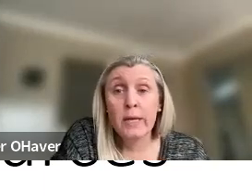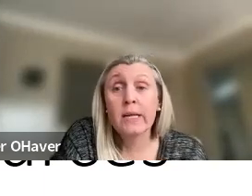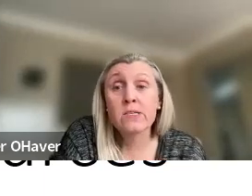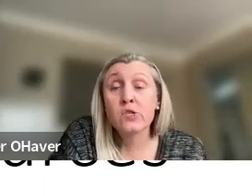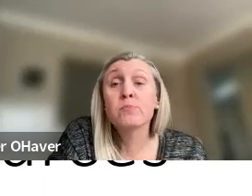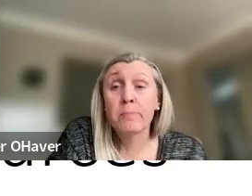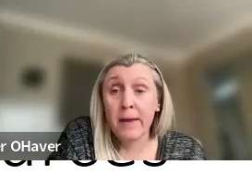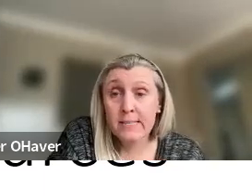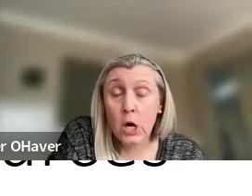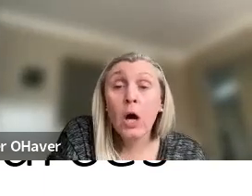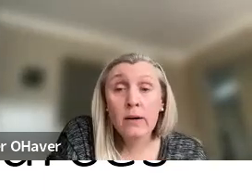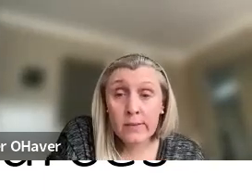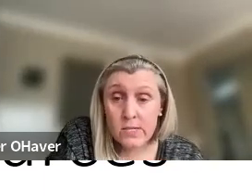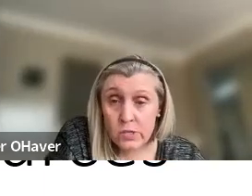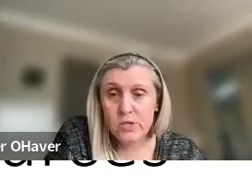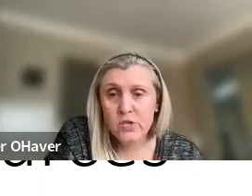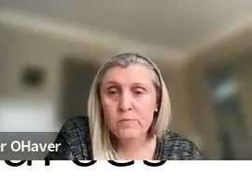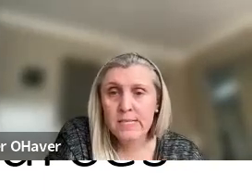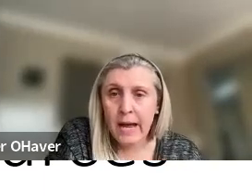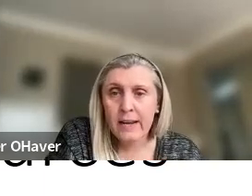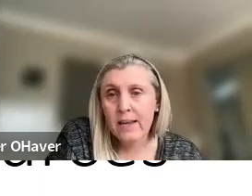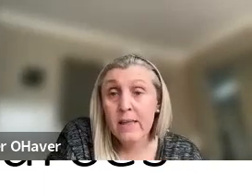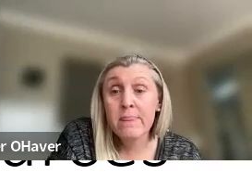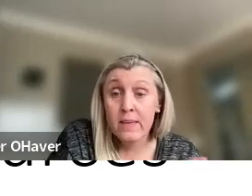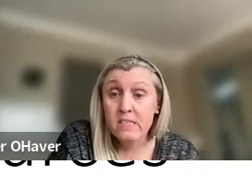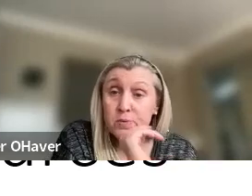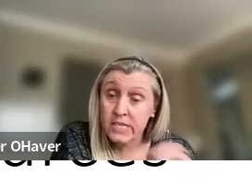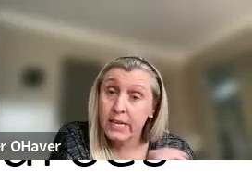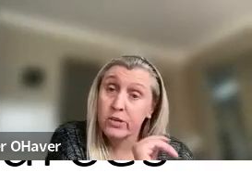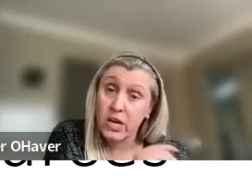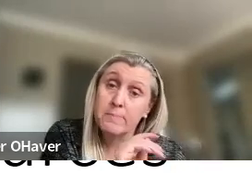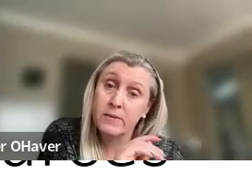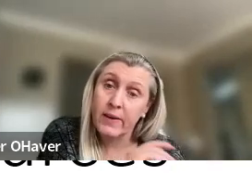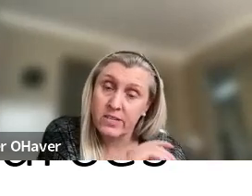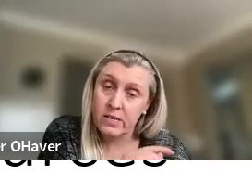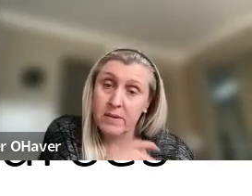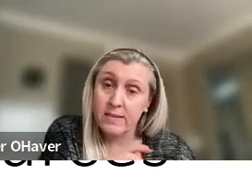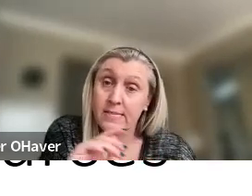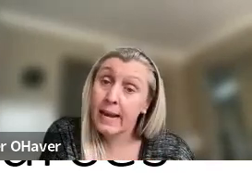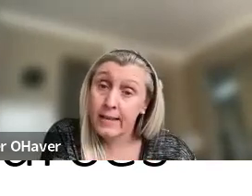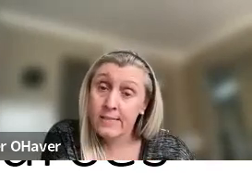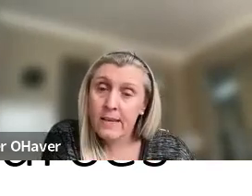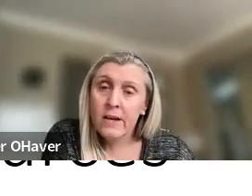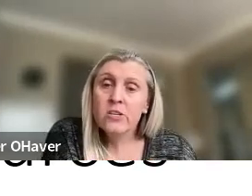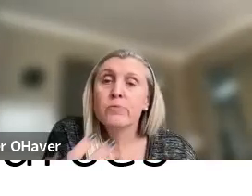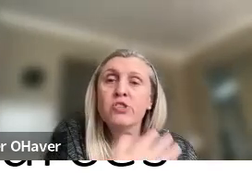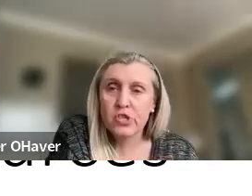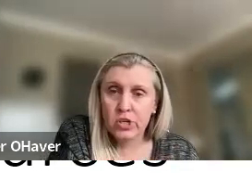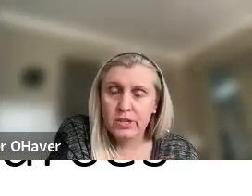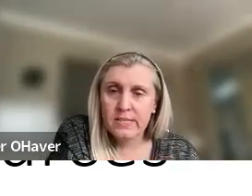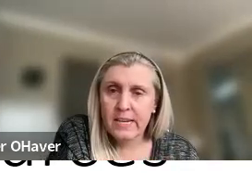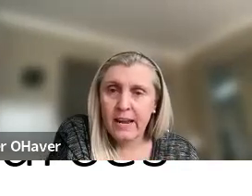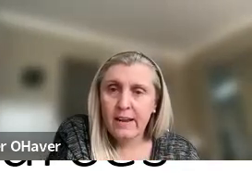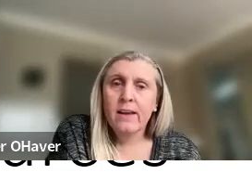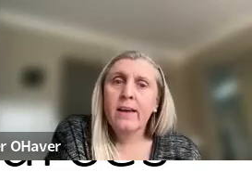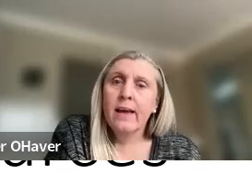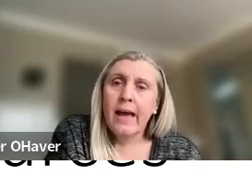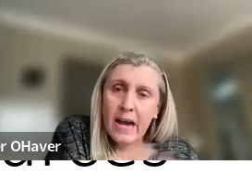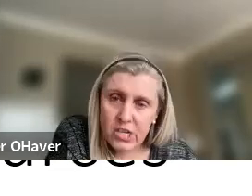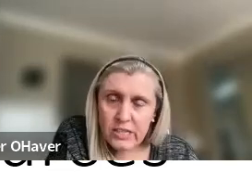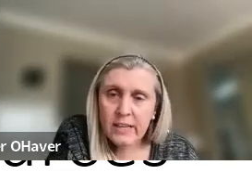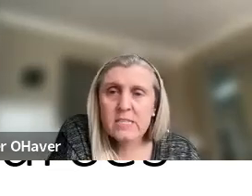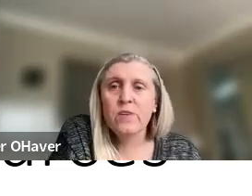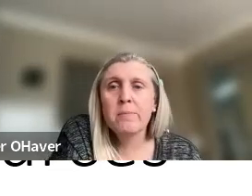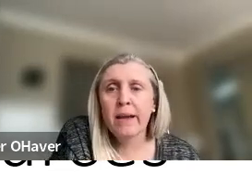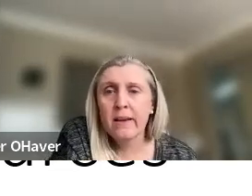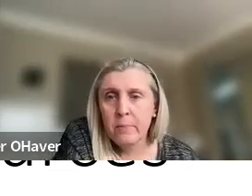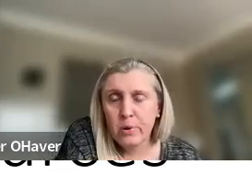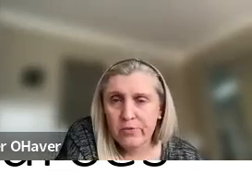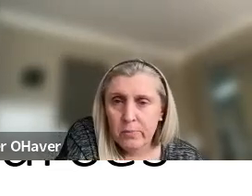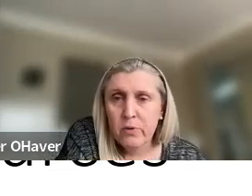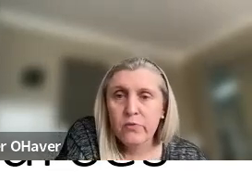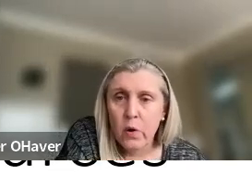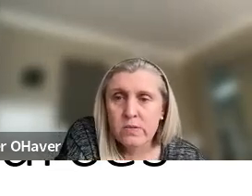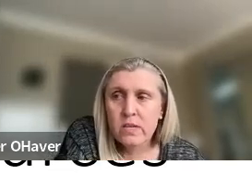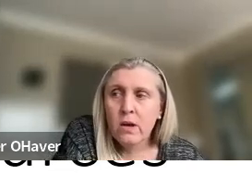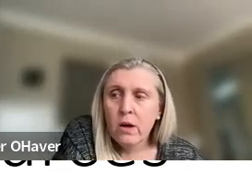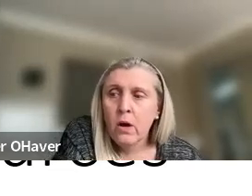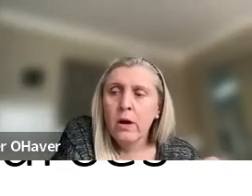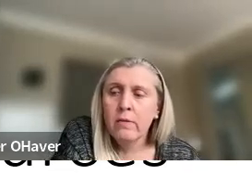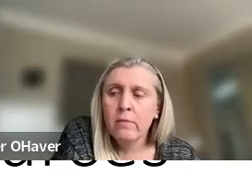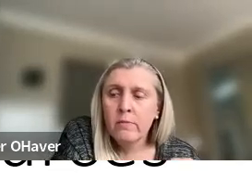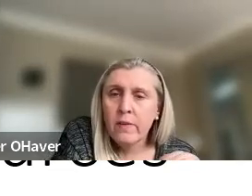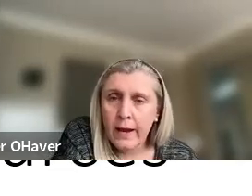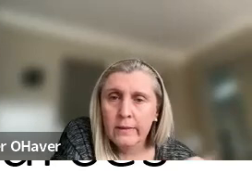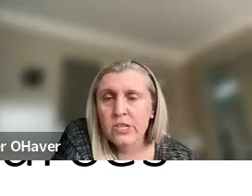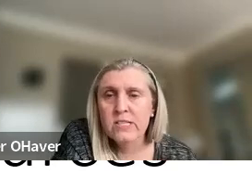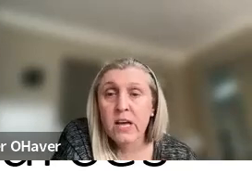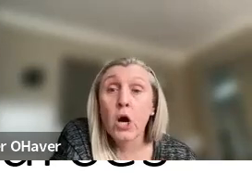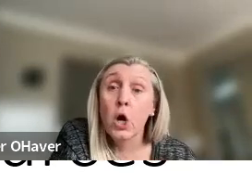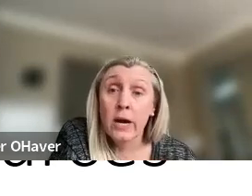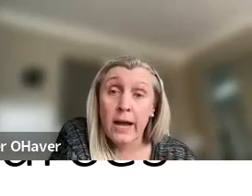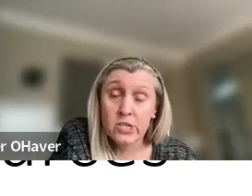Will you continue an advisor at group? And I might even suggest and ask, maybe it is just solely consumer-based of consumers who reside in these particular types of Hcbs settings to ensure the State actually gets feedback and input from those folks on violations that are actually happening